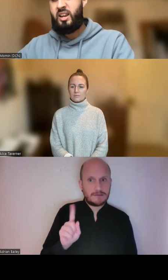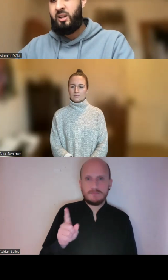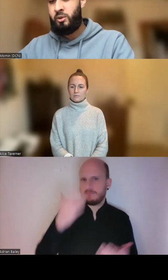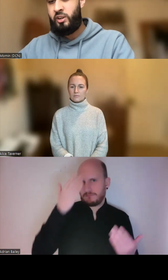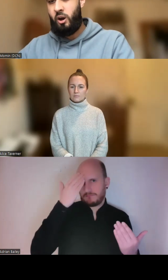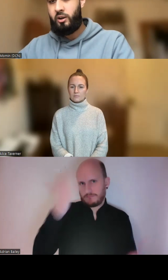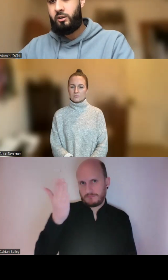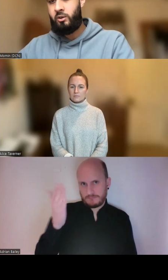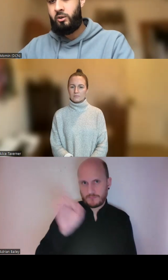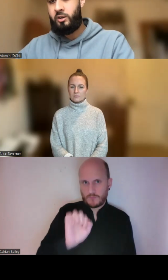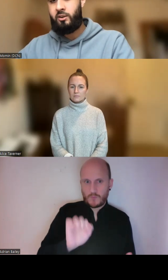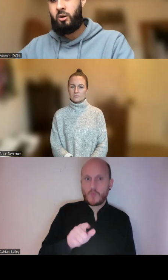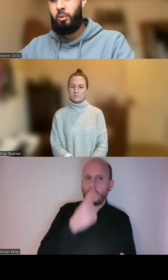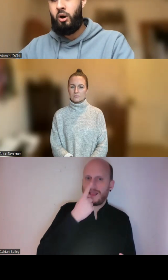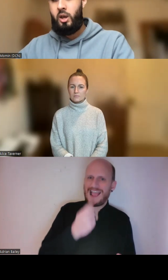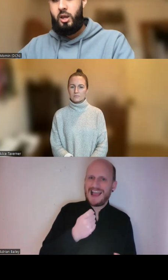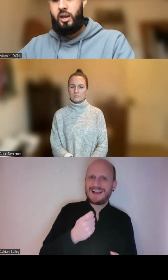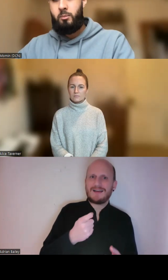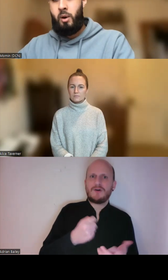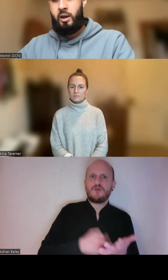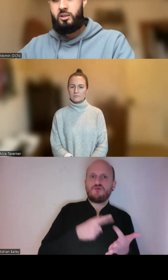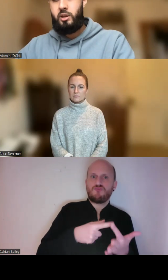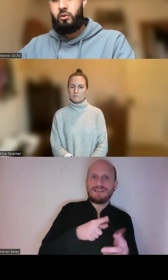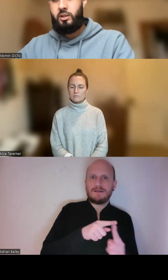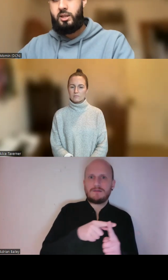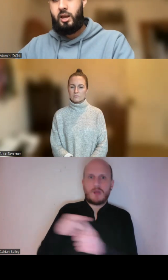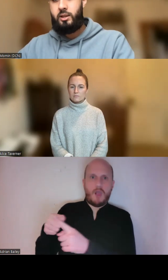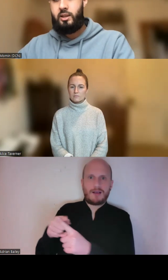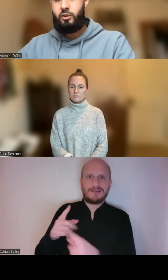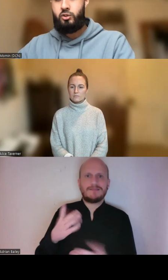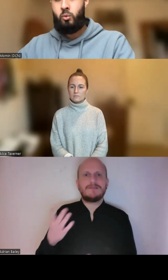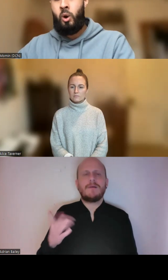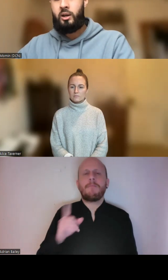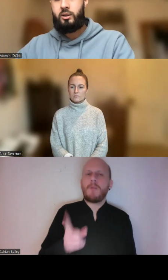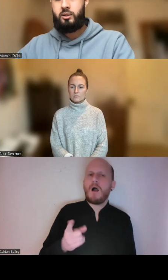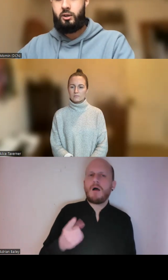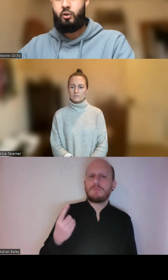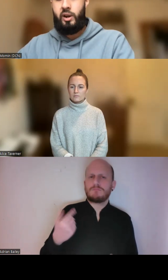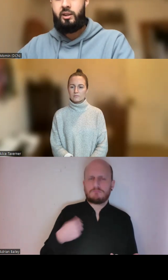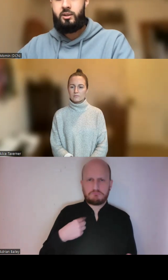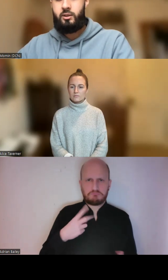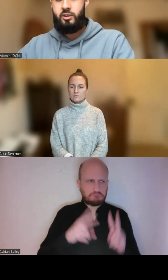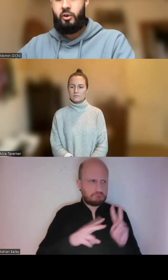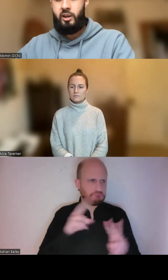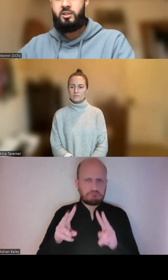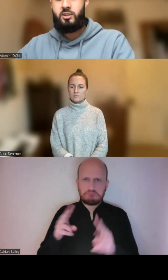They can be retargeted on TikTok but in my experience, it doesn't work the greatest.